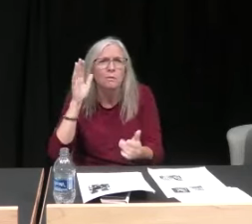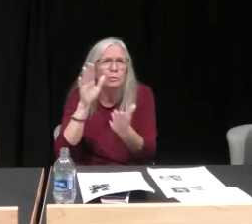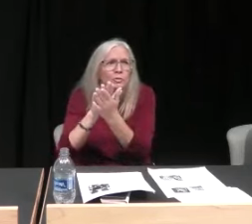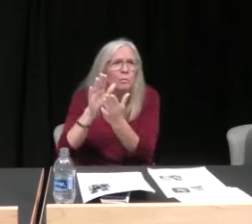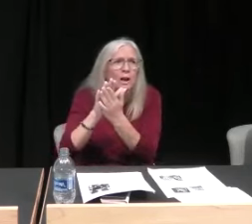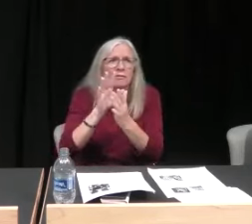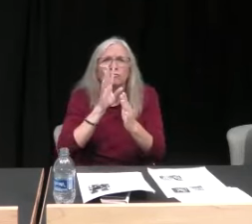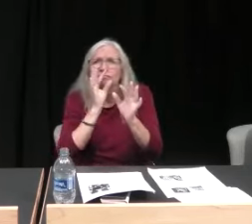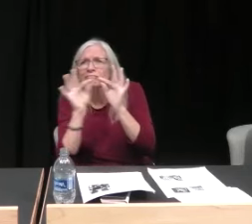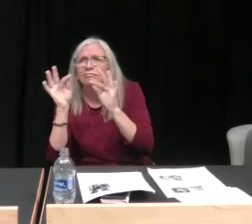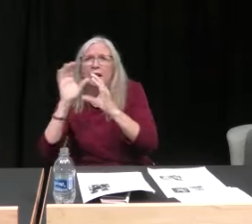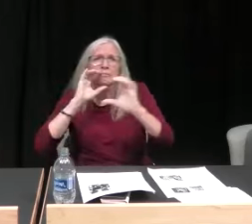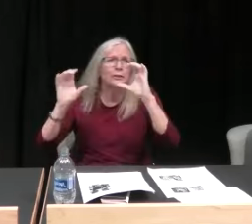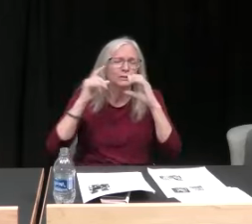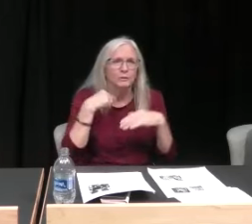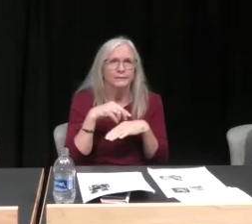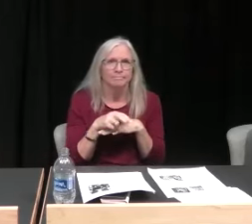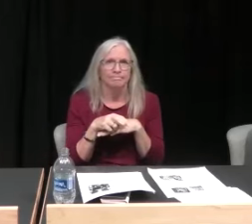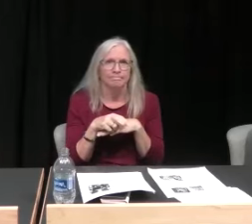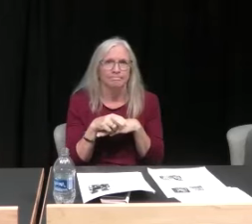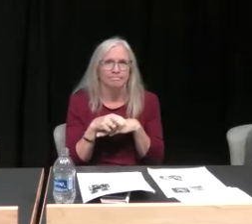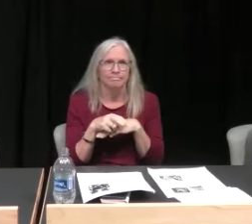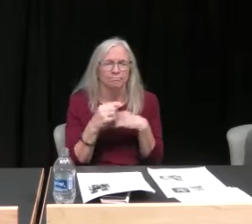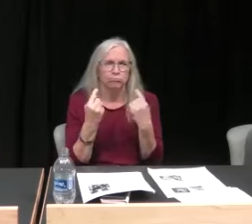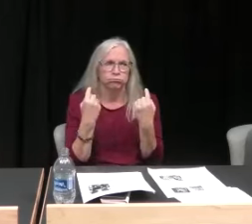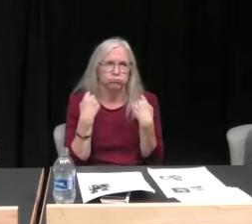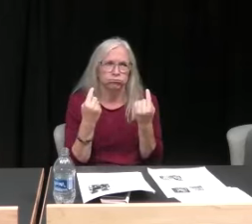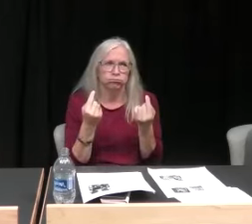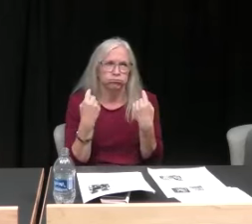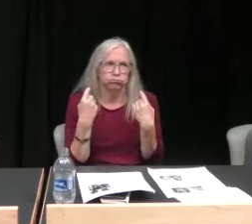access to what was going on she would talk about what's happening in school or what would happen